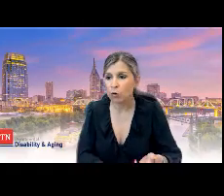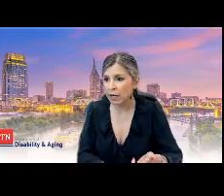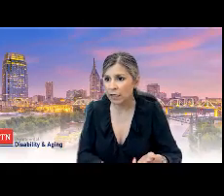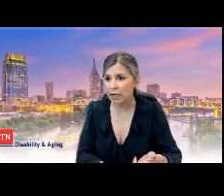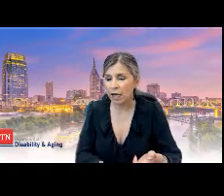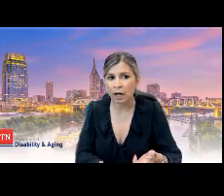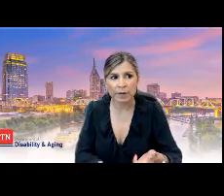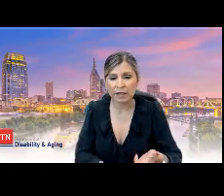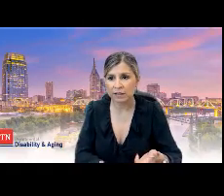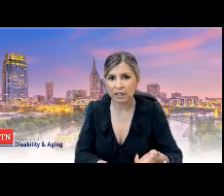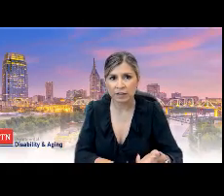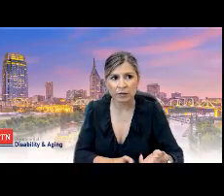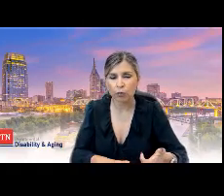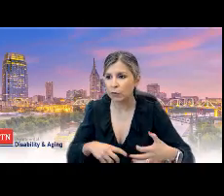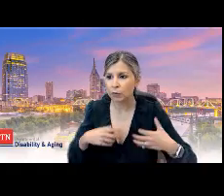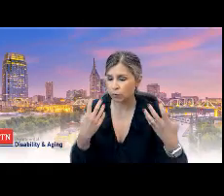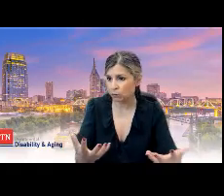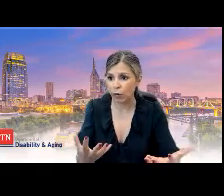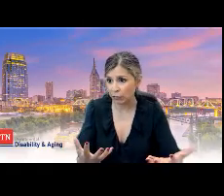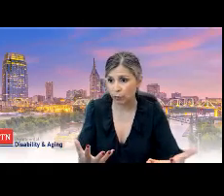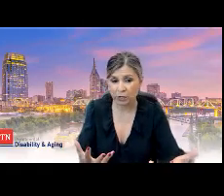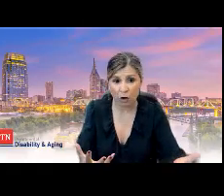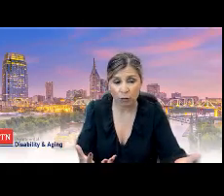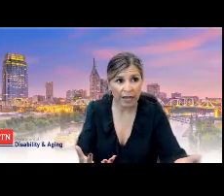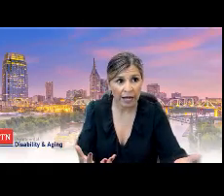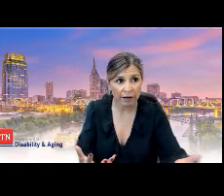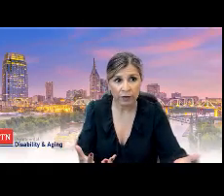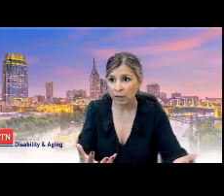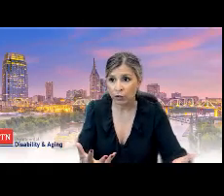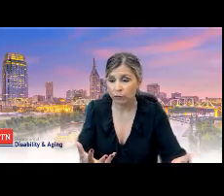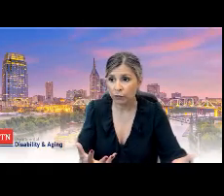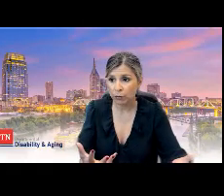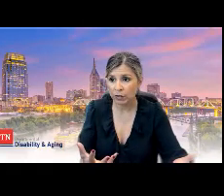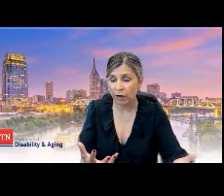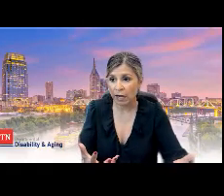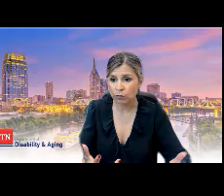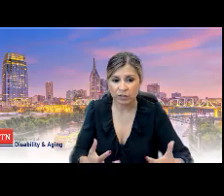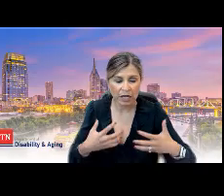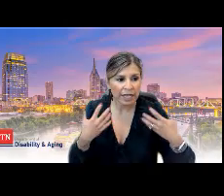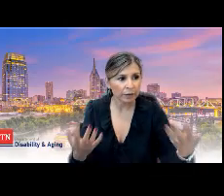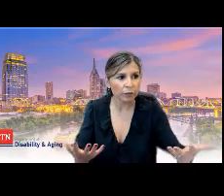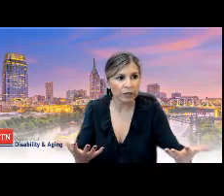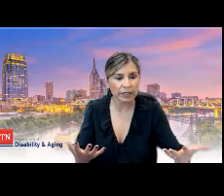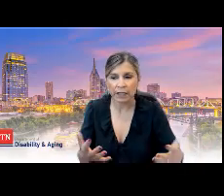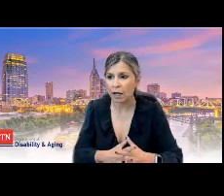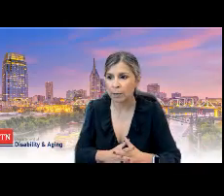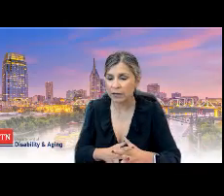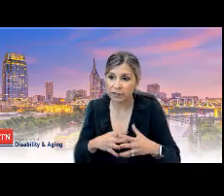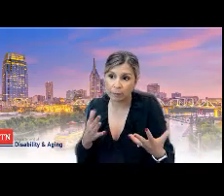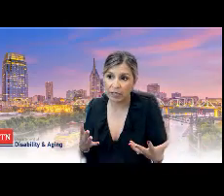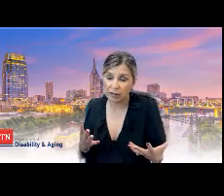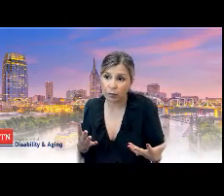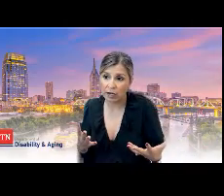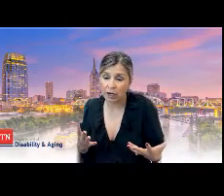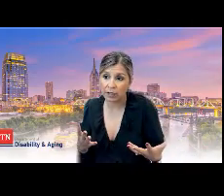Nobody is it whether whether we know they have good food in their house and really if something is going on in their conditions,